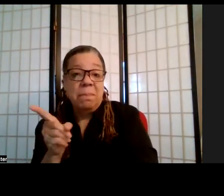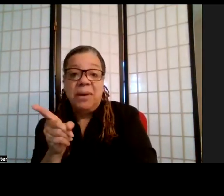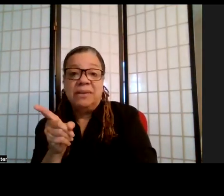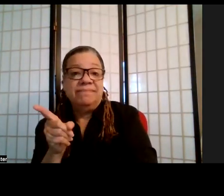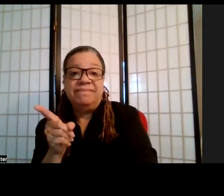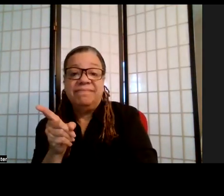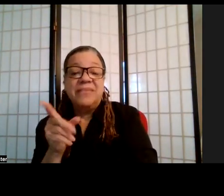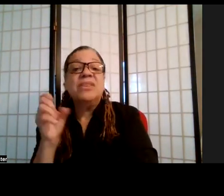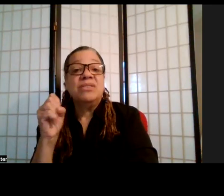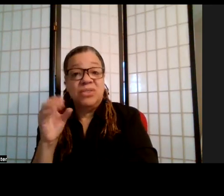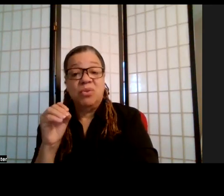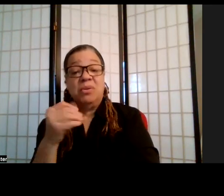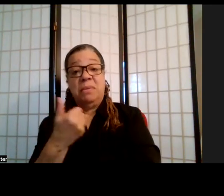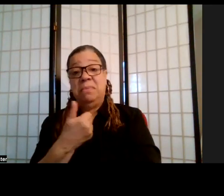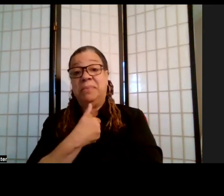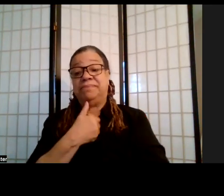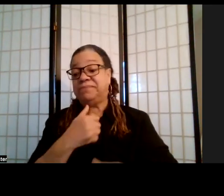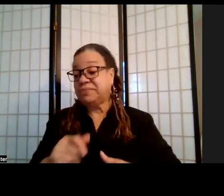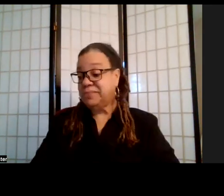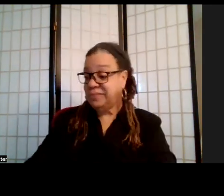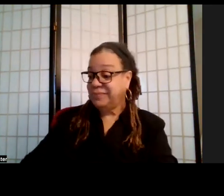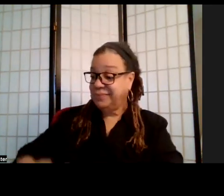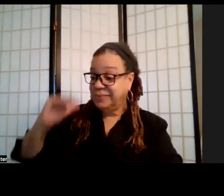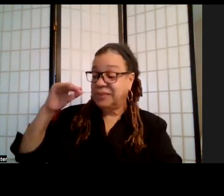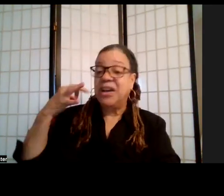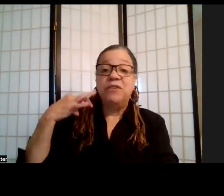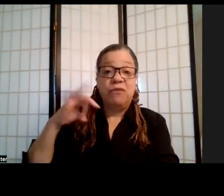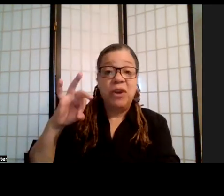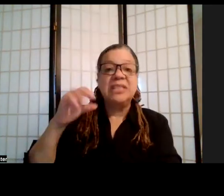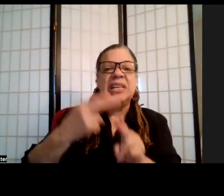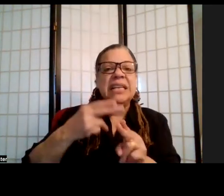A long-time resident of France colony-- (name change to protect their